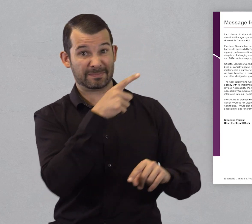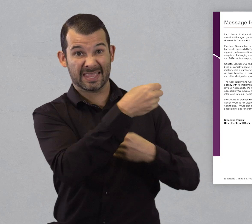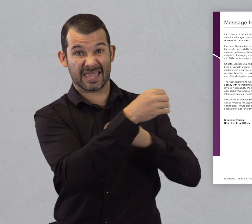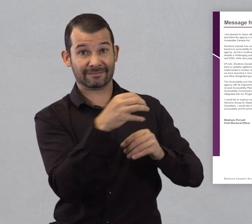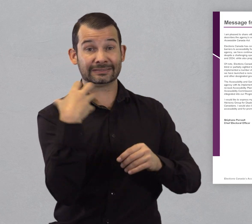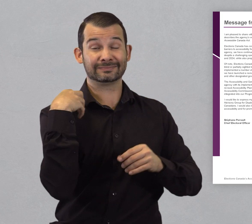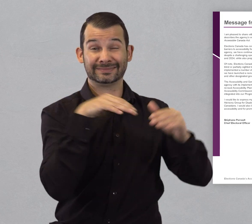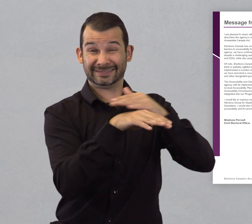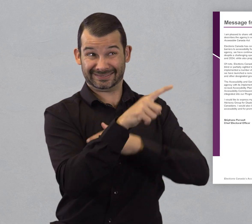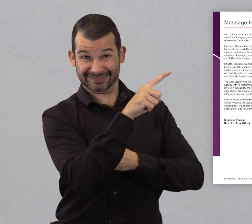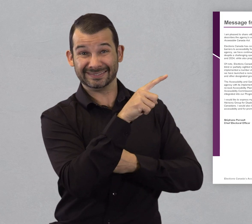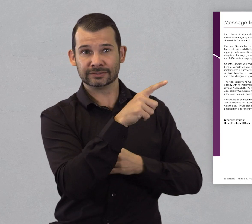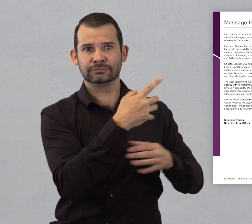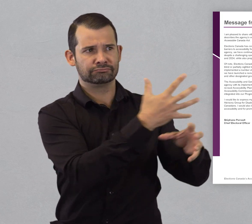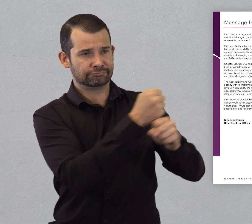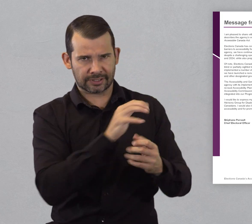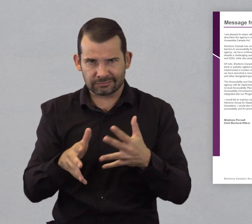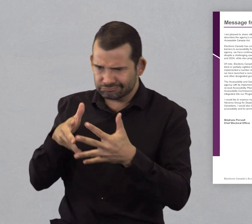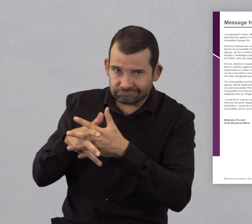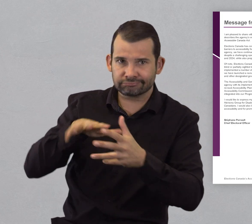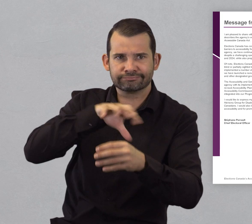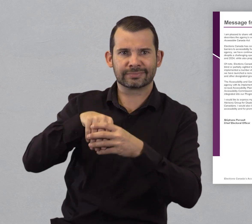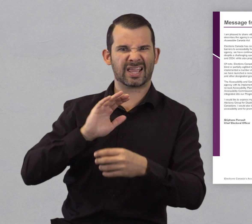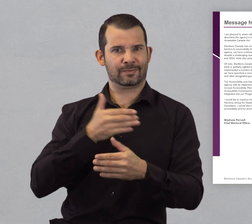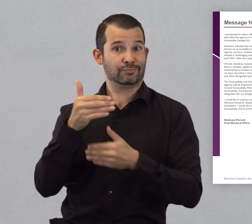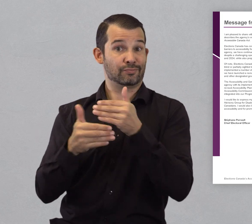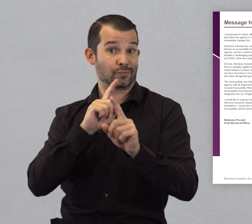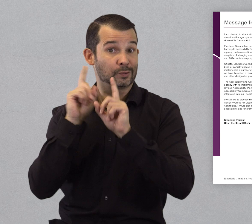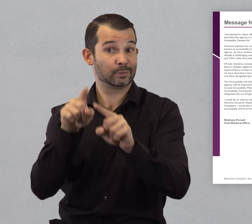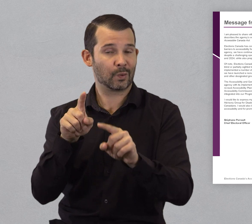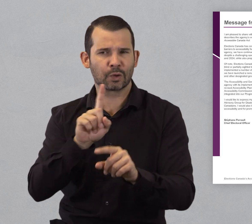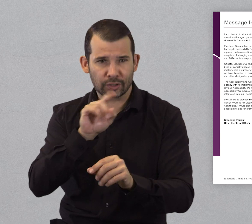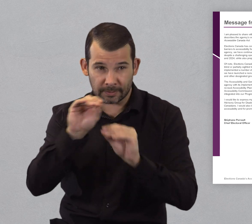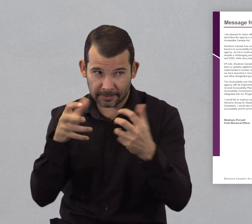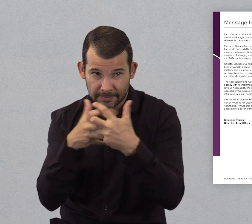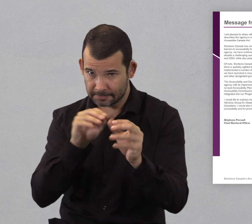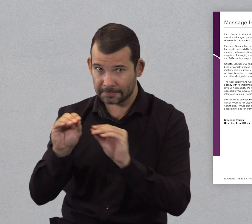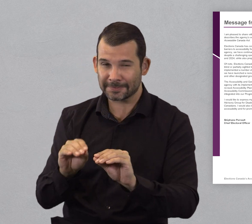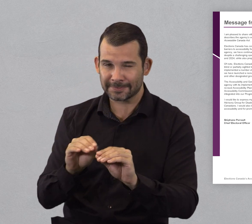Accessibility Commissioner was also integrated into our Progress Report, where applicable.